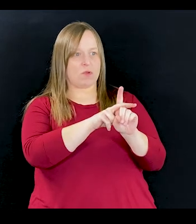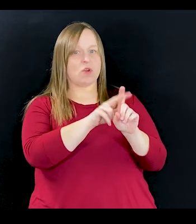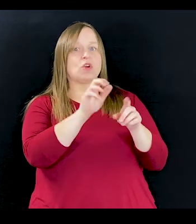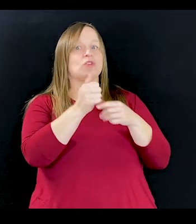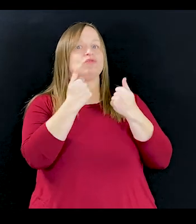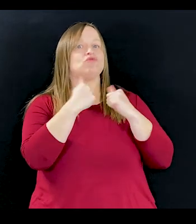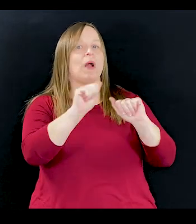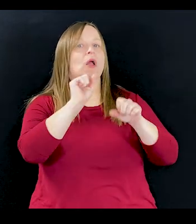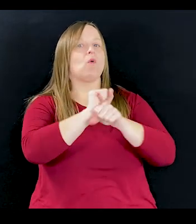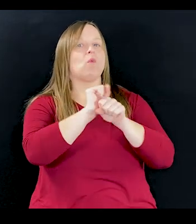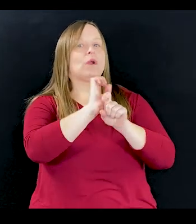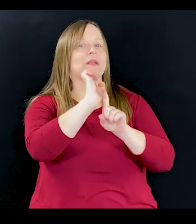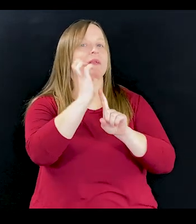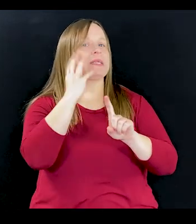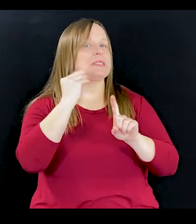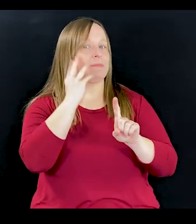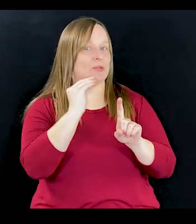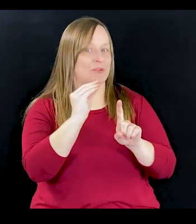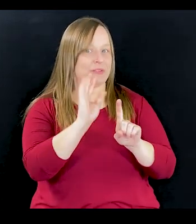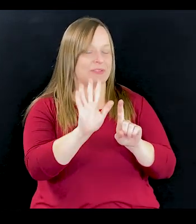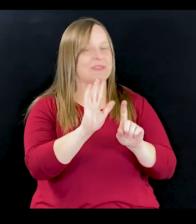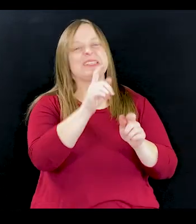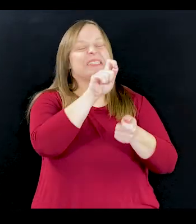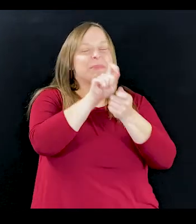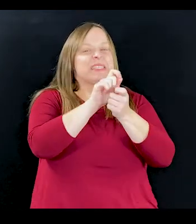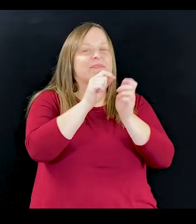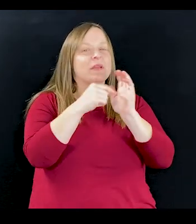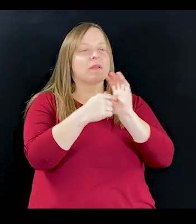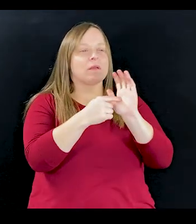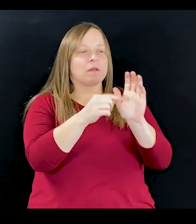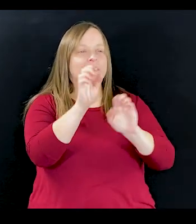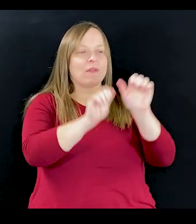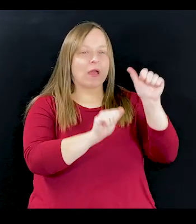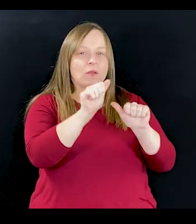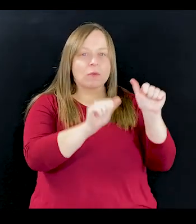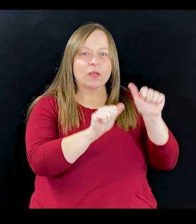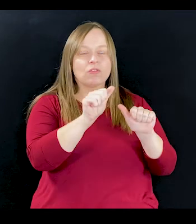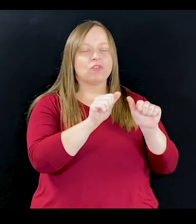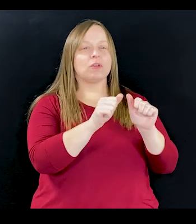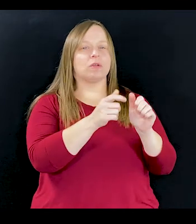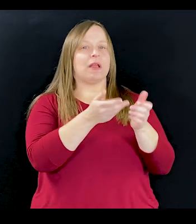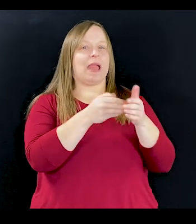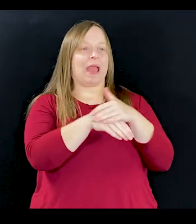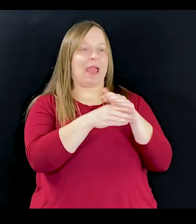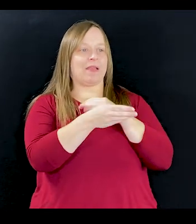work experience. And this is a specific evaluation that ACCES-VR requests or